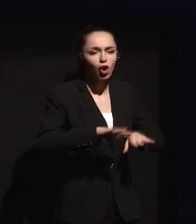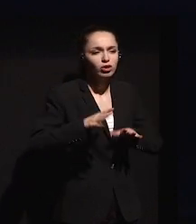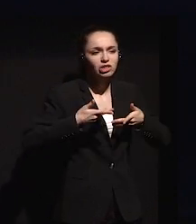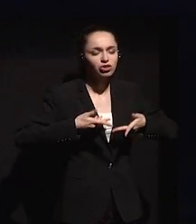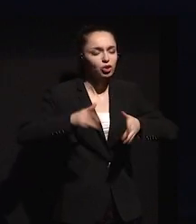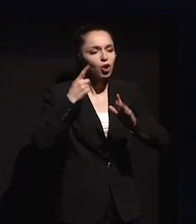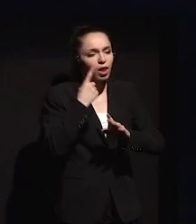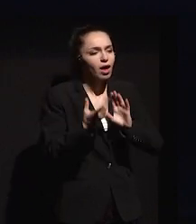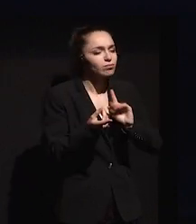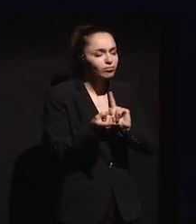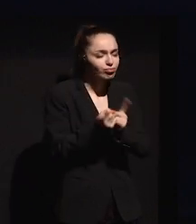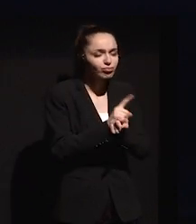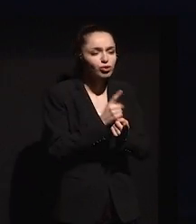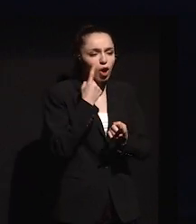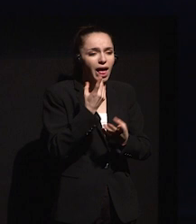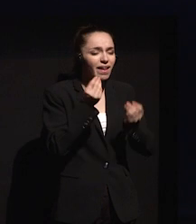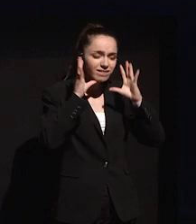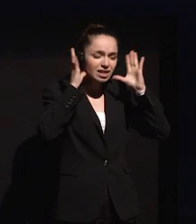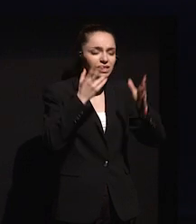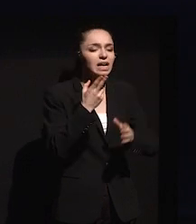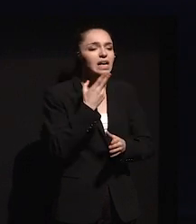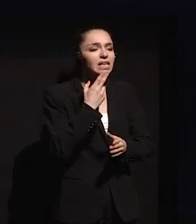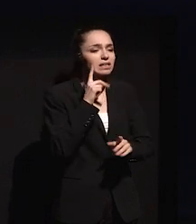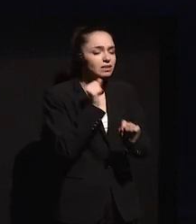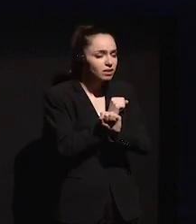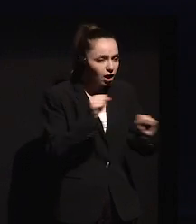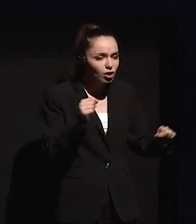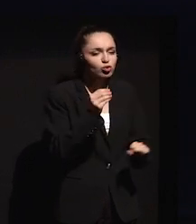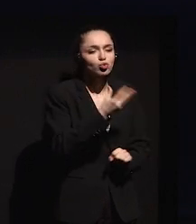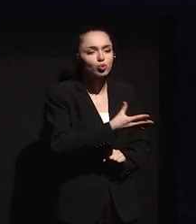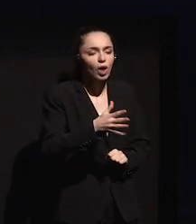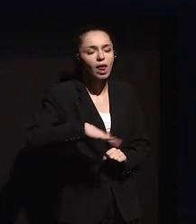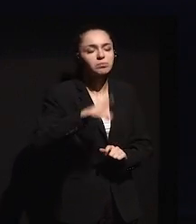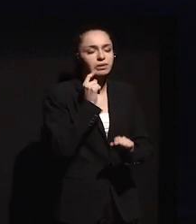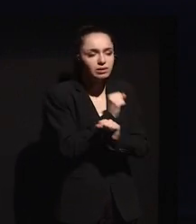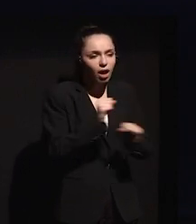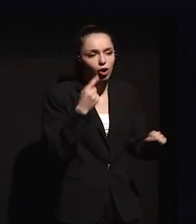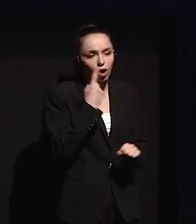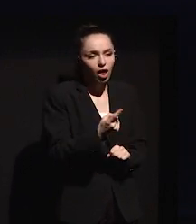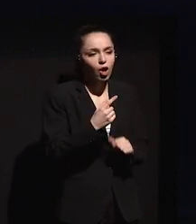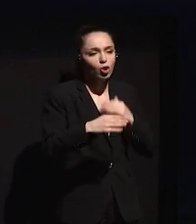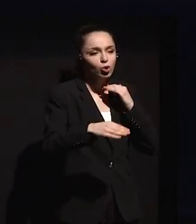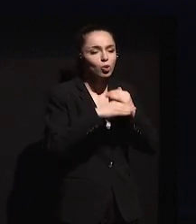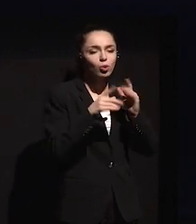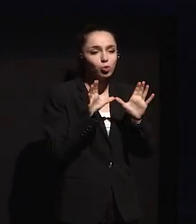gender equality perspective on issues where women and girls suffer the most, for example, I may list these issues